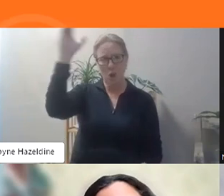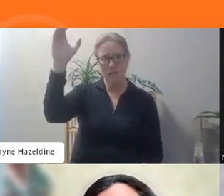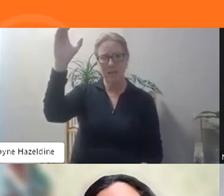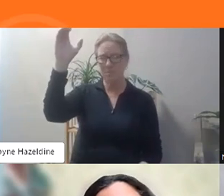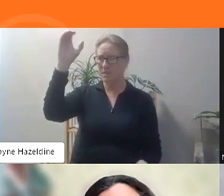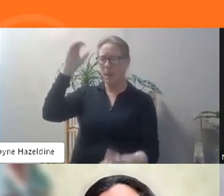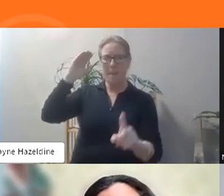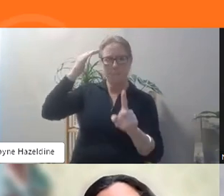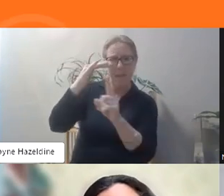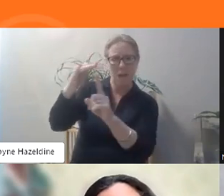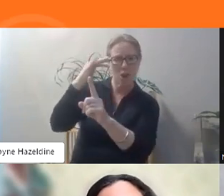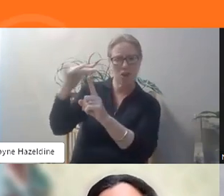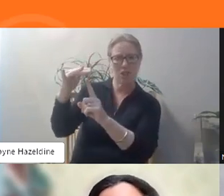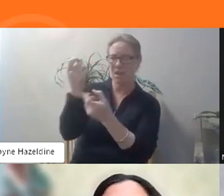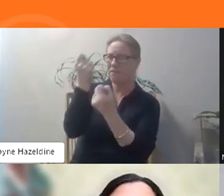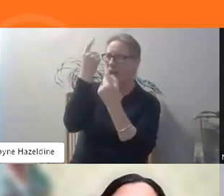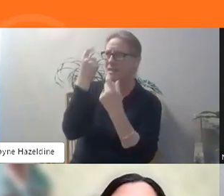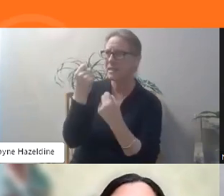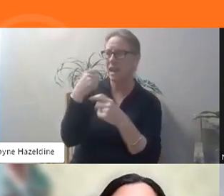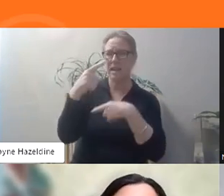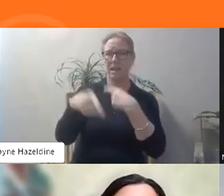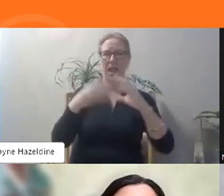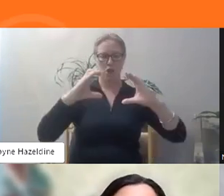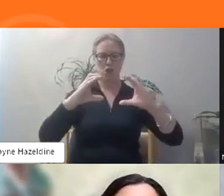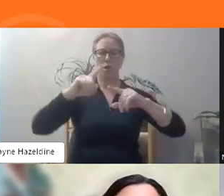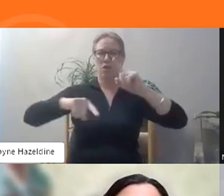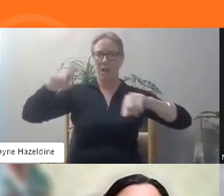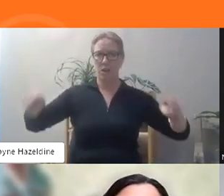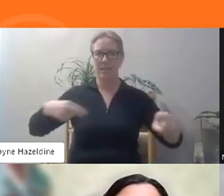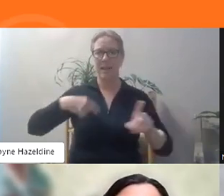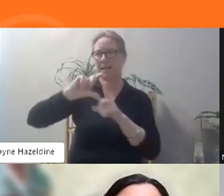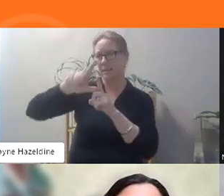and understanding around neurodiversity and disabilities, and that is hard.